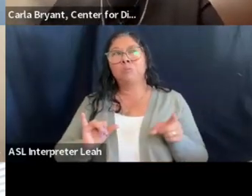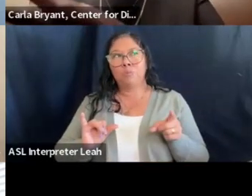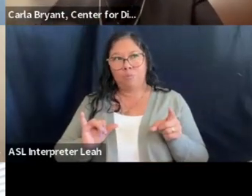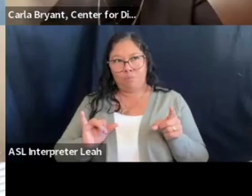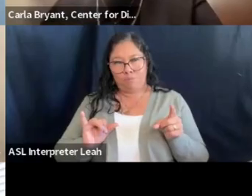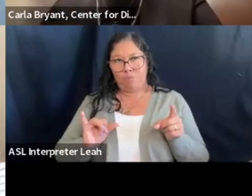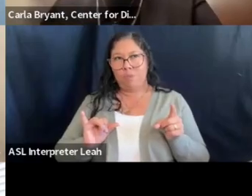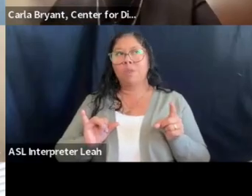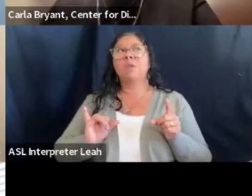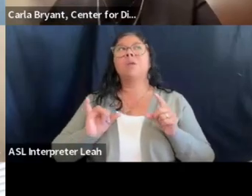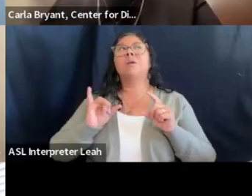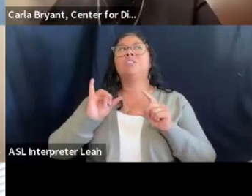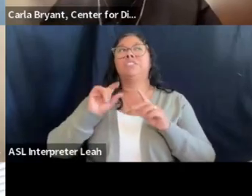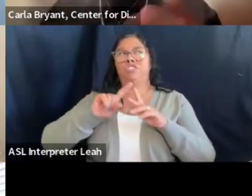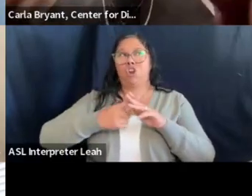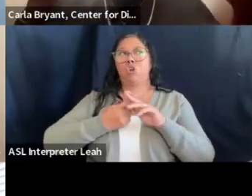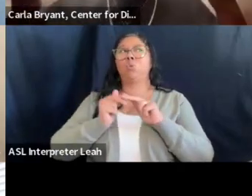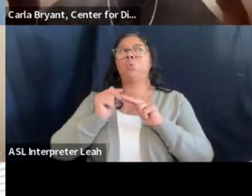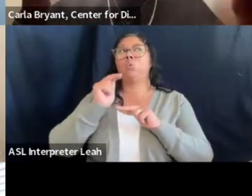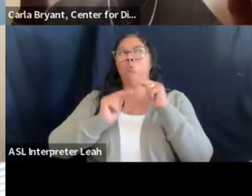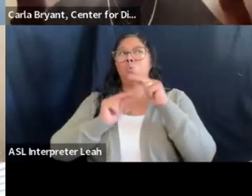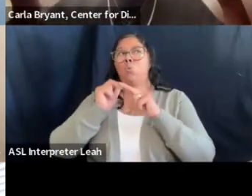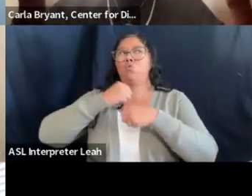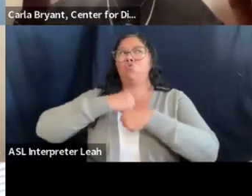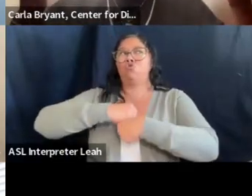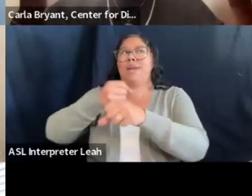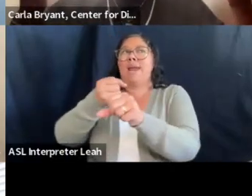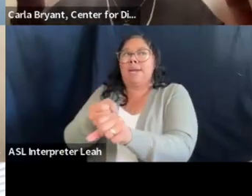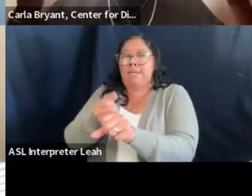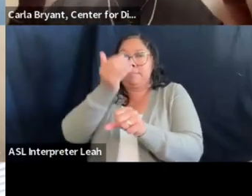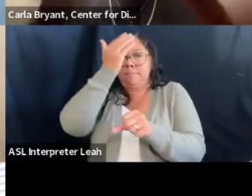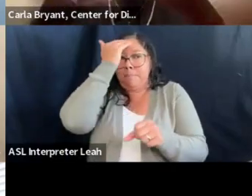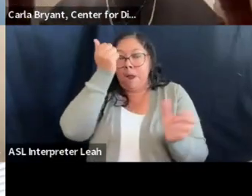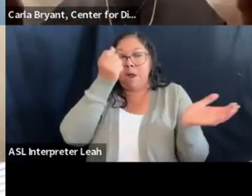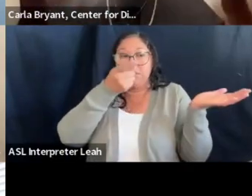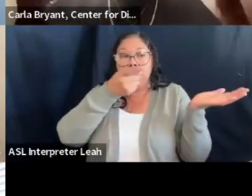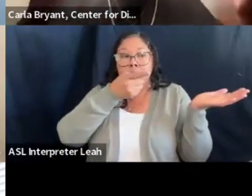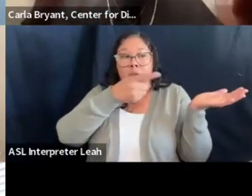and they justified themselves because they were having this this disperate conversation